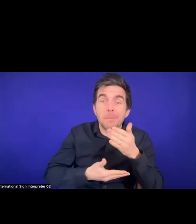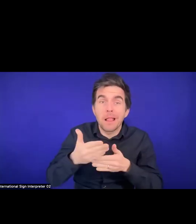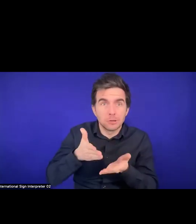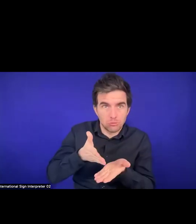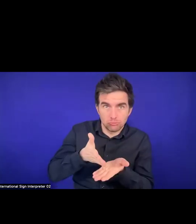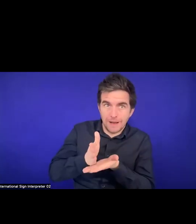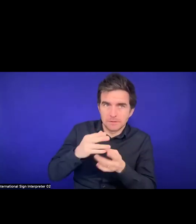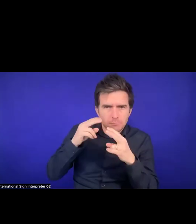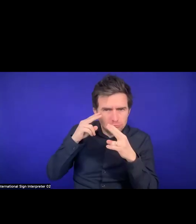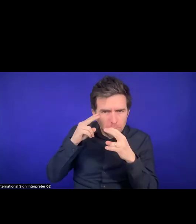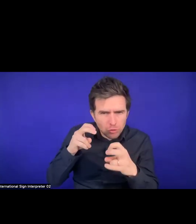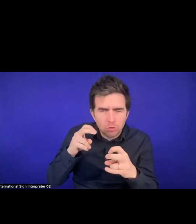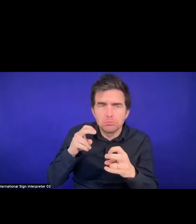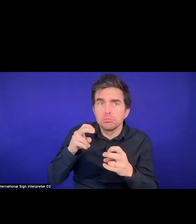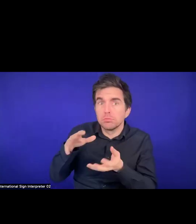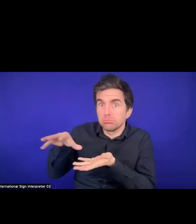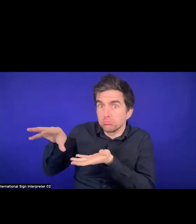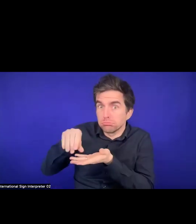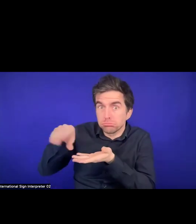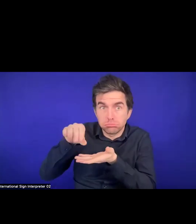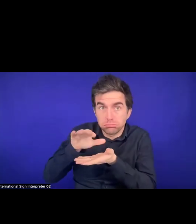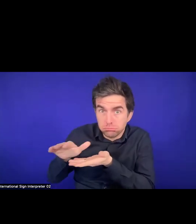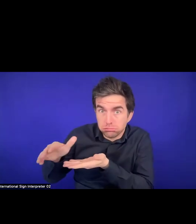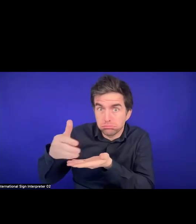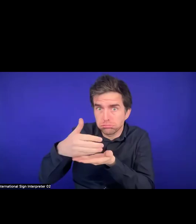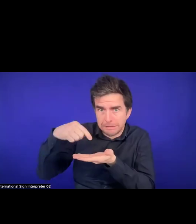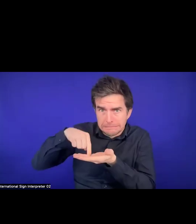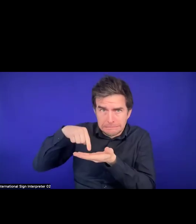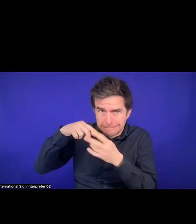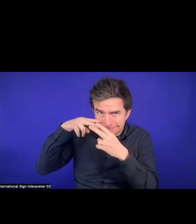have dedicated situation from both academic and civil society organisations, and the